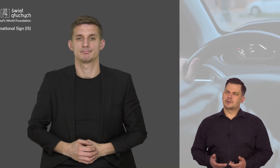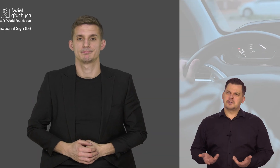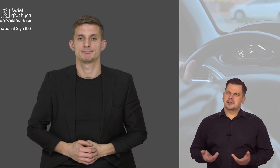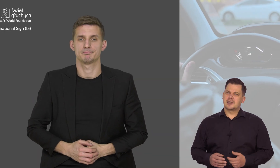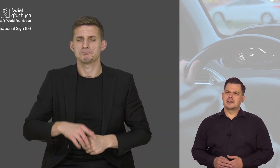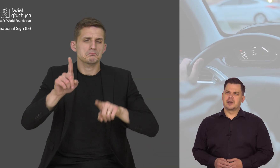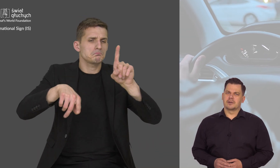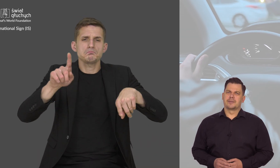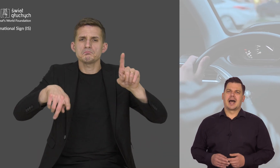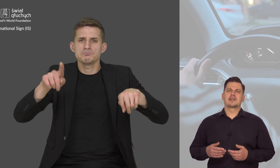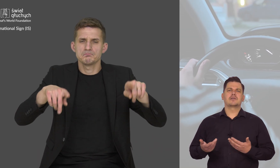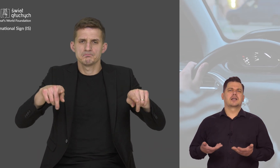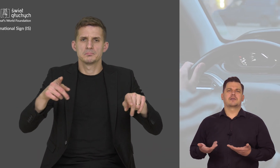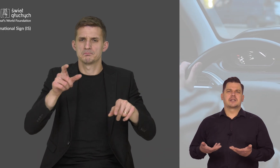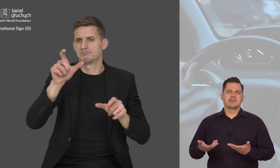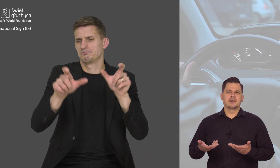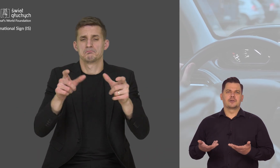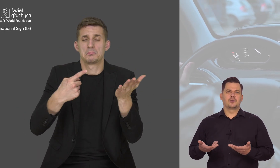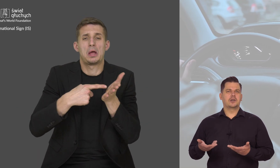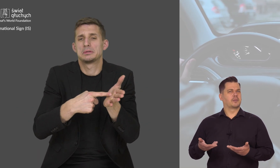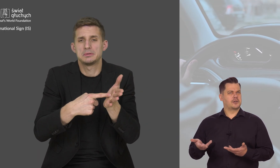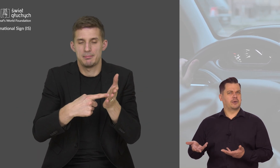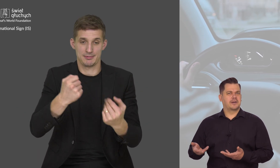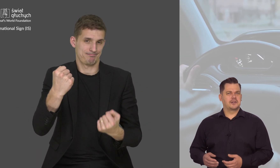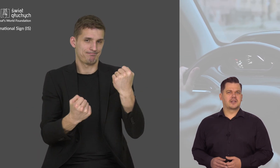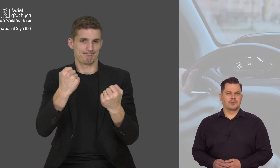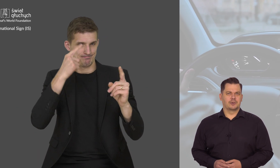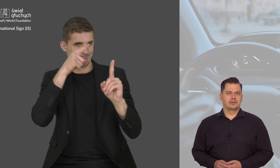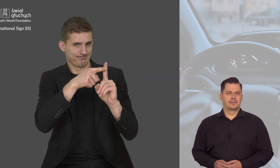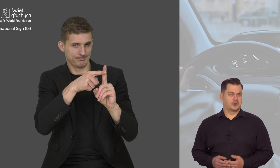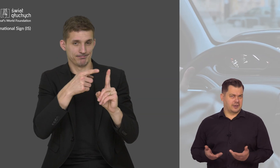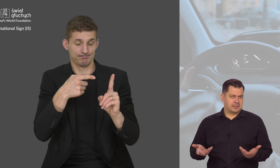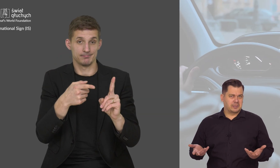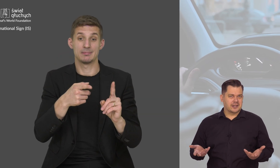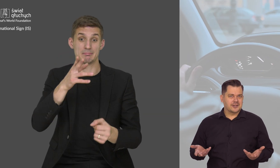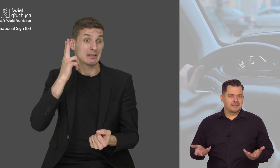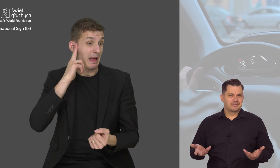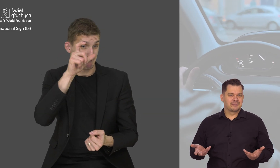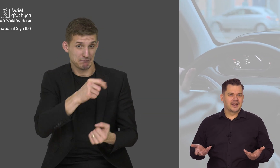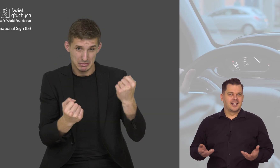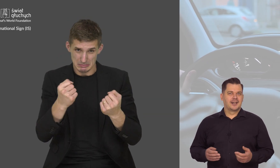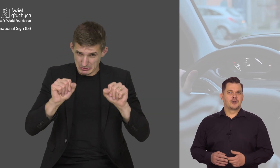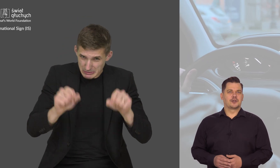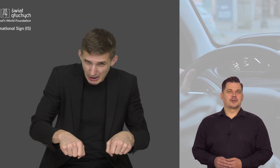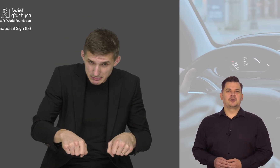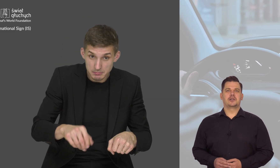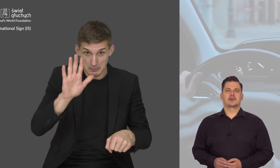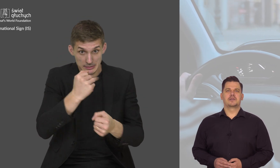Some people wonder: "Can a deaf person even drive? Is it safe? Should their cars be marked?"